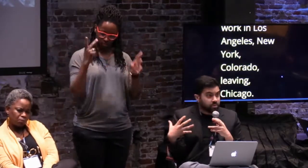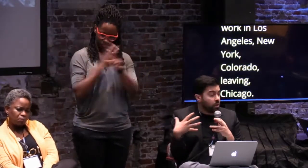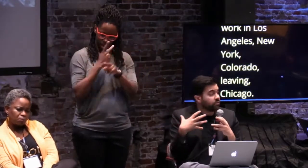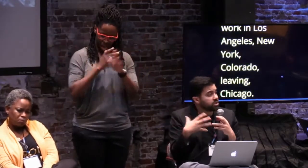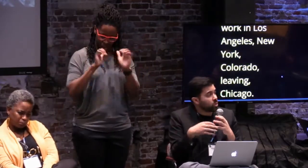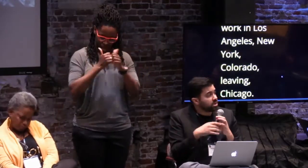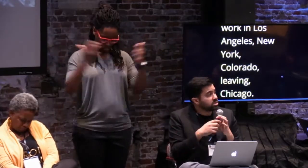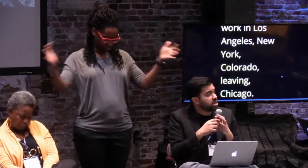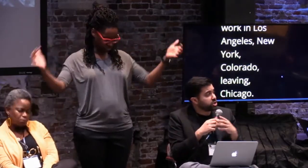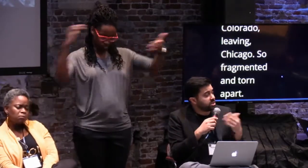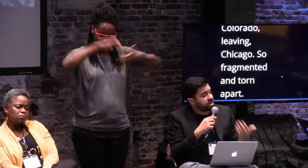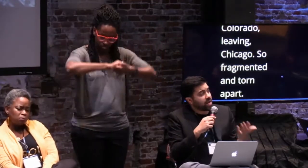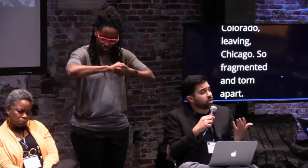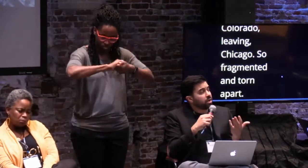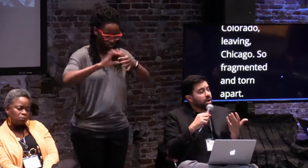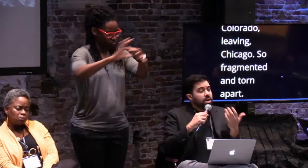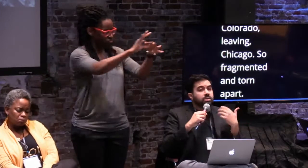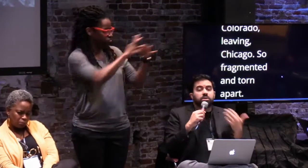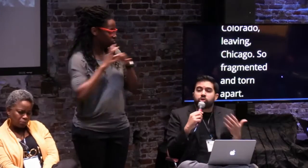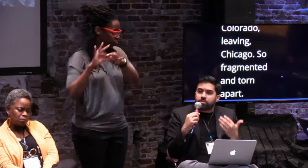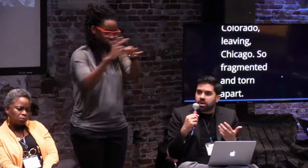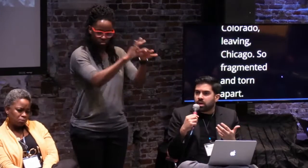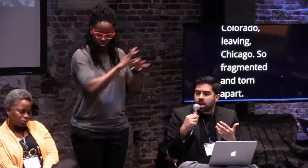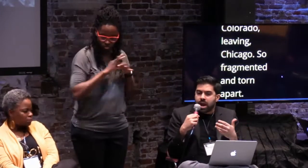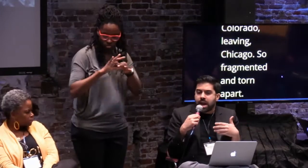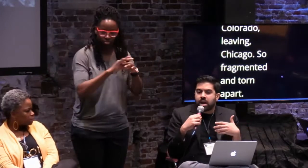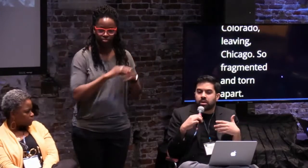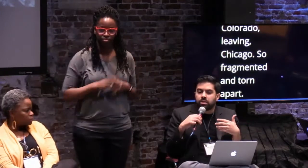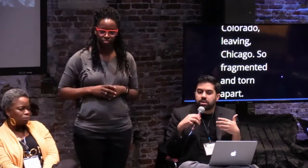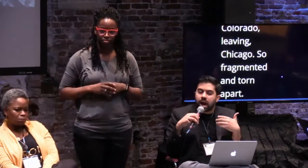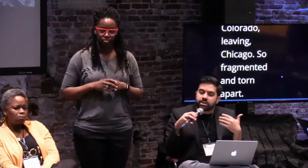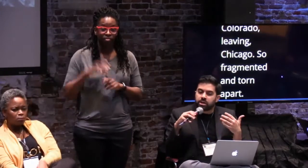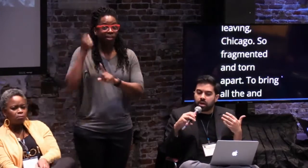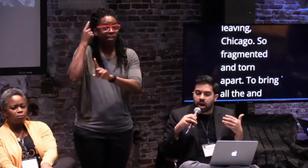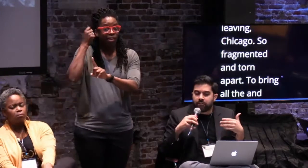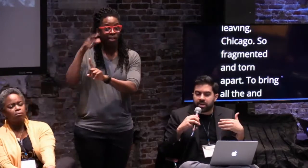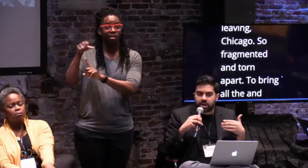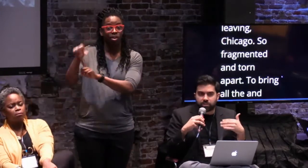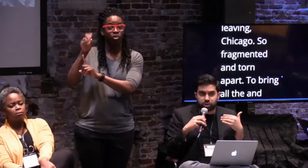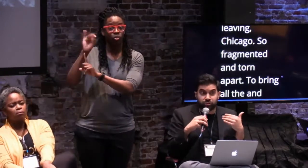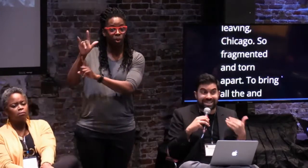and all of these organizations together, and social media and the idea of being able to use